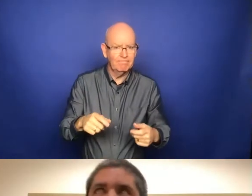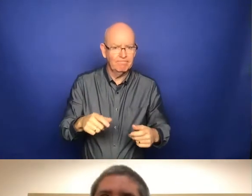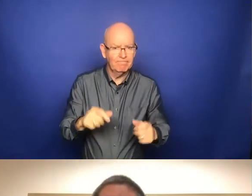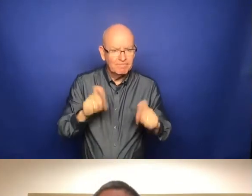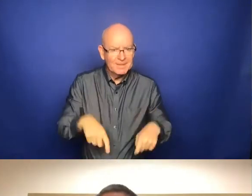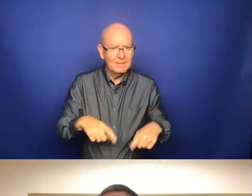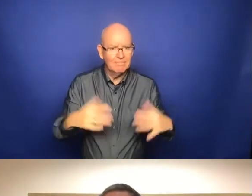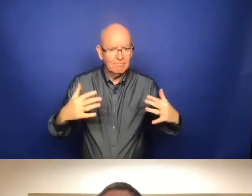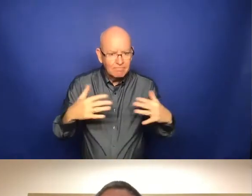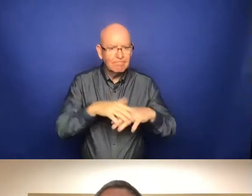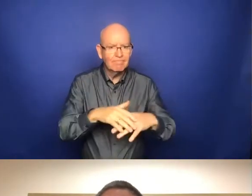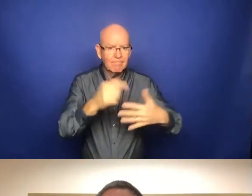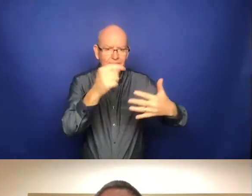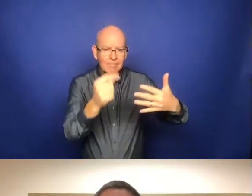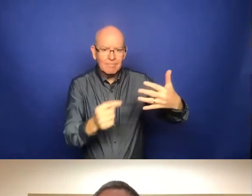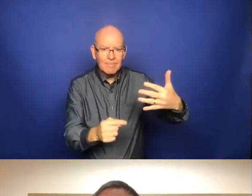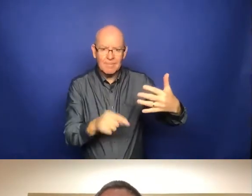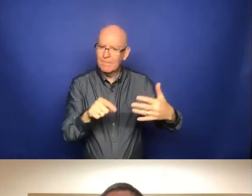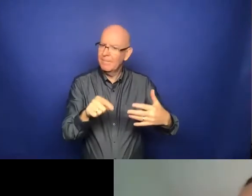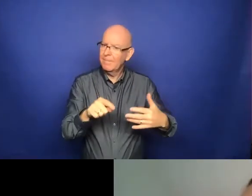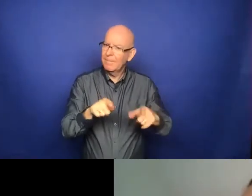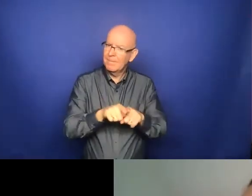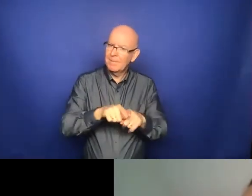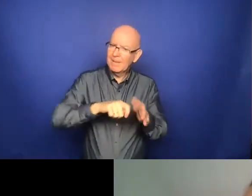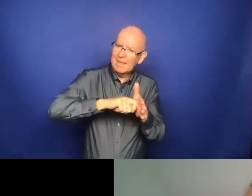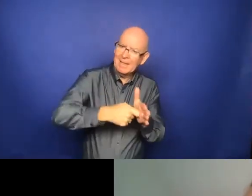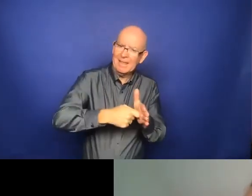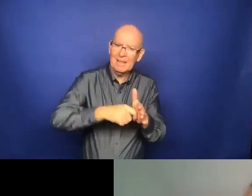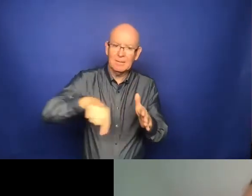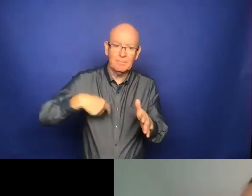that already exists in policy implementation